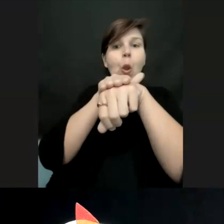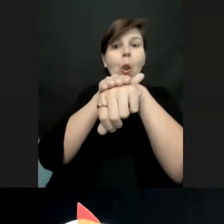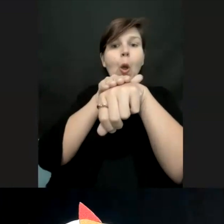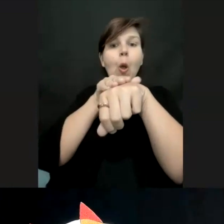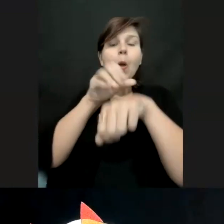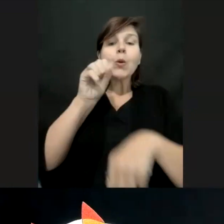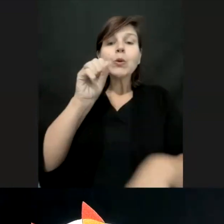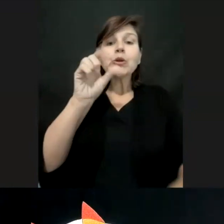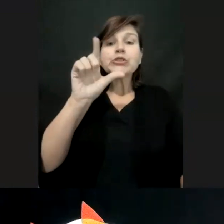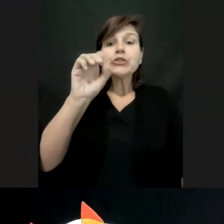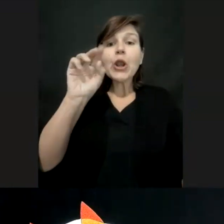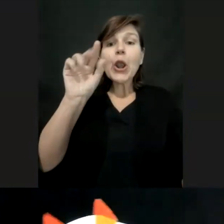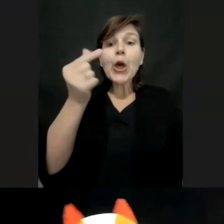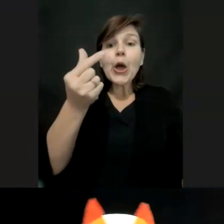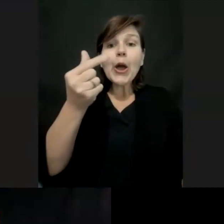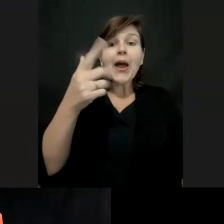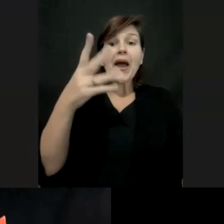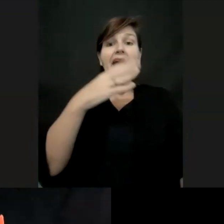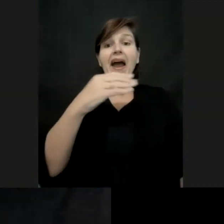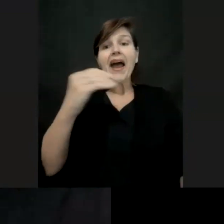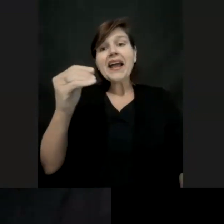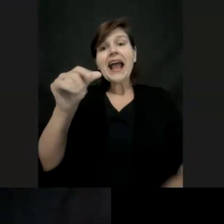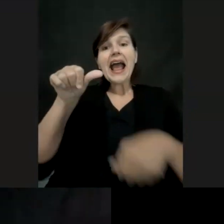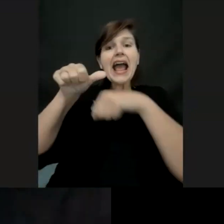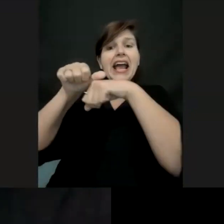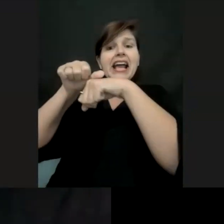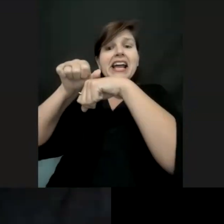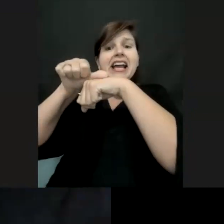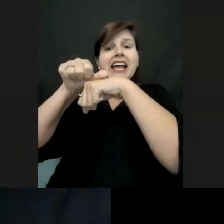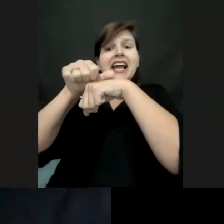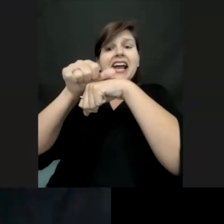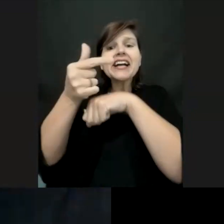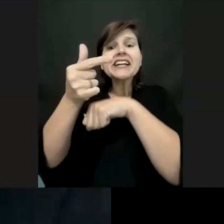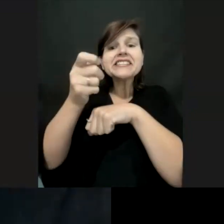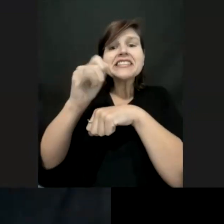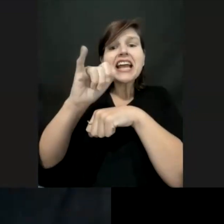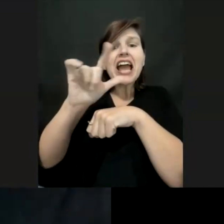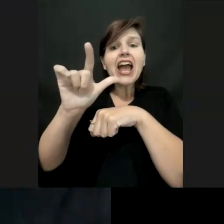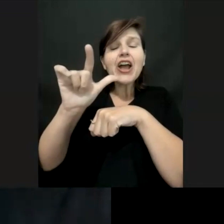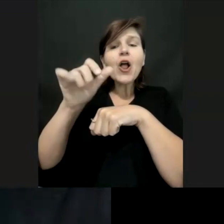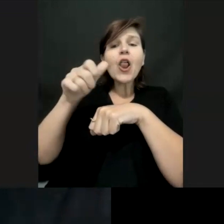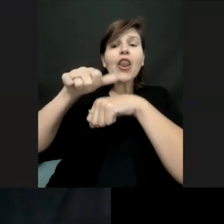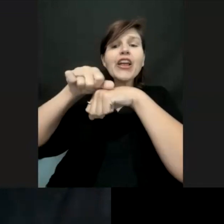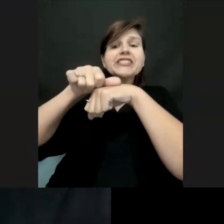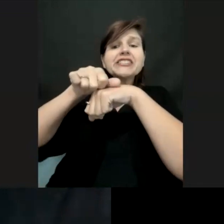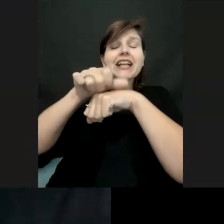and Gail the Slow Snail. They’re going to be on our show today.